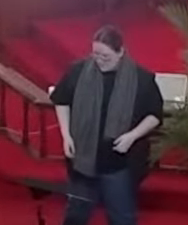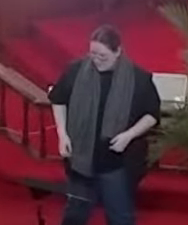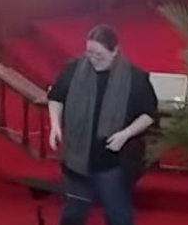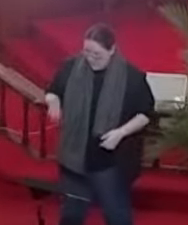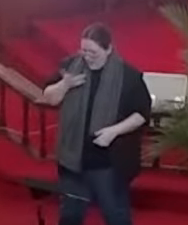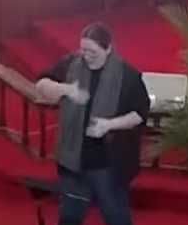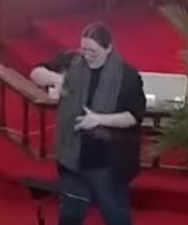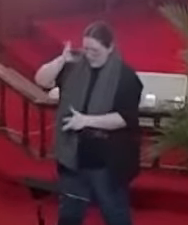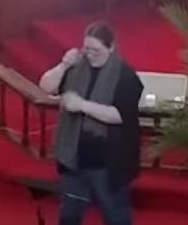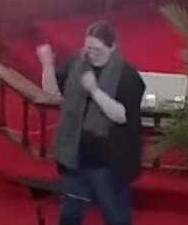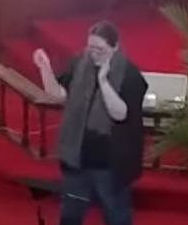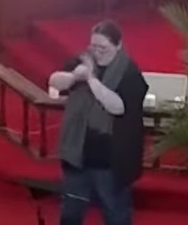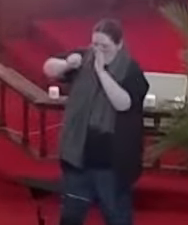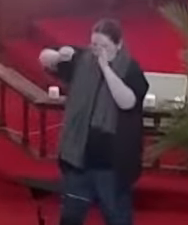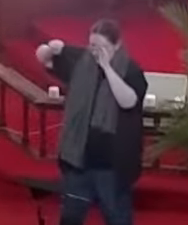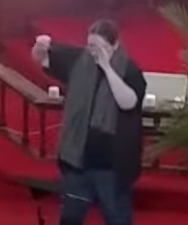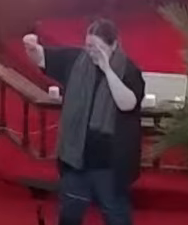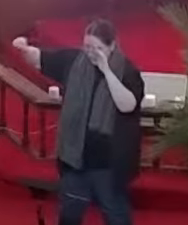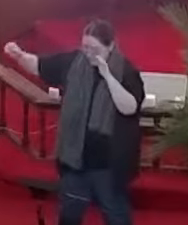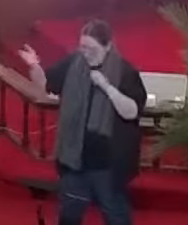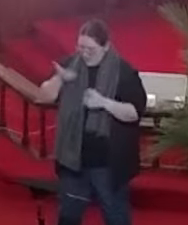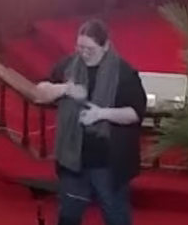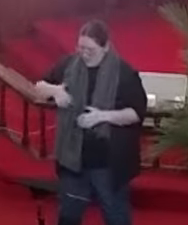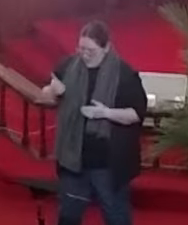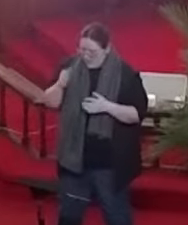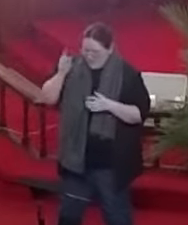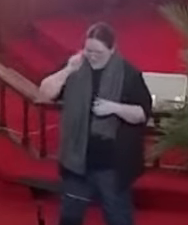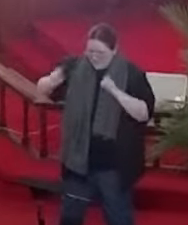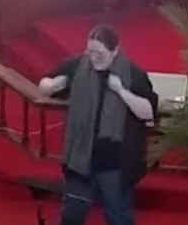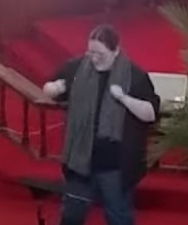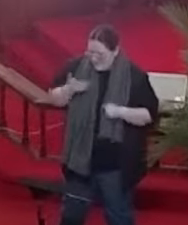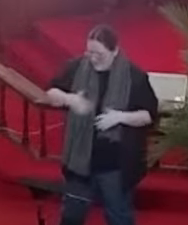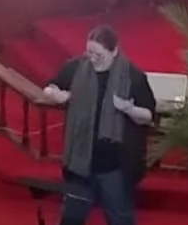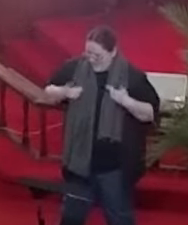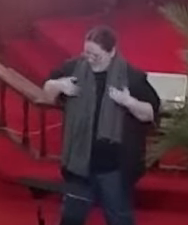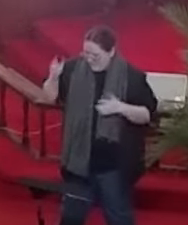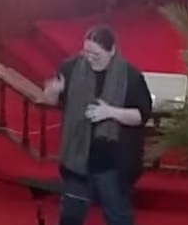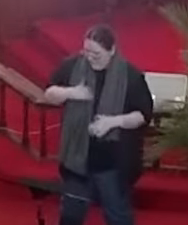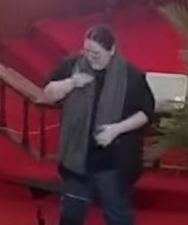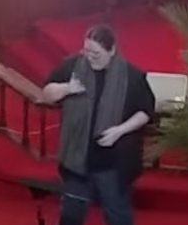I heard the thunder, the loudest I had ever felt.